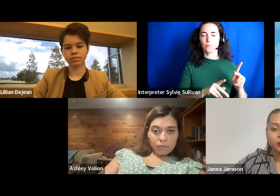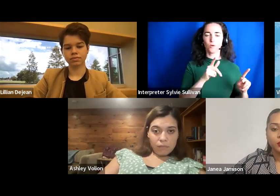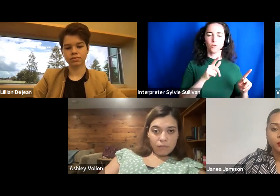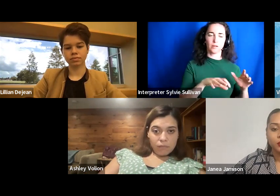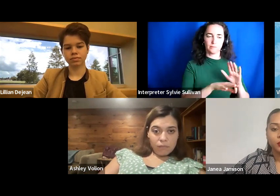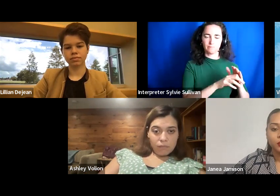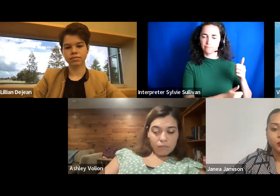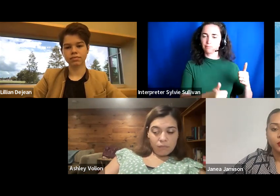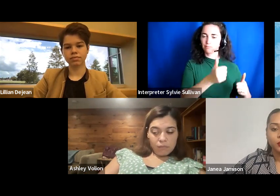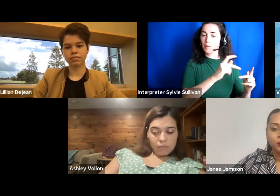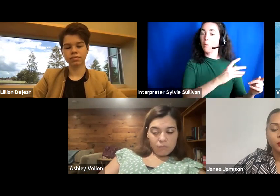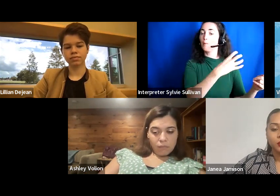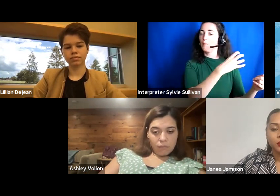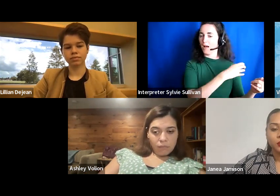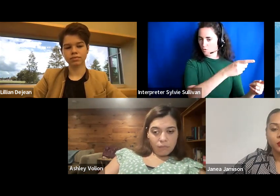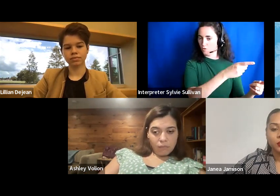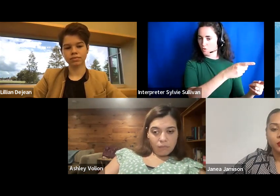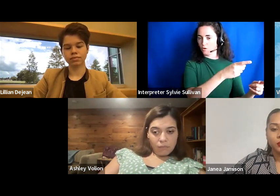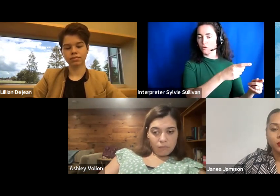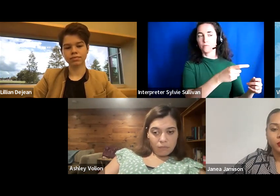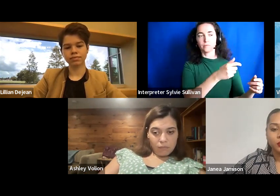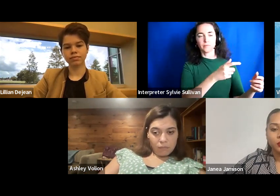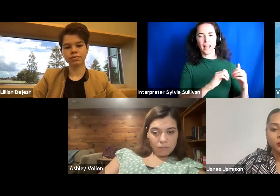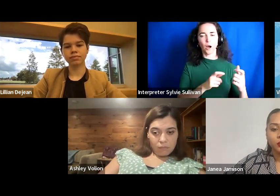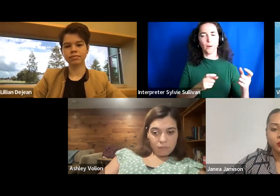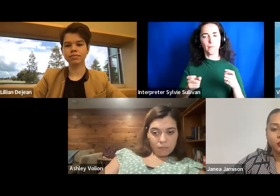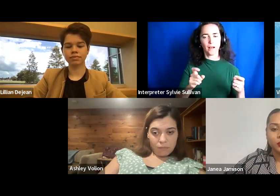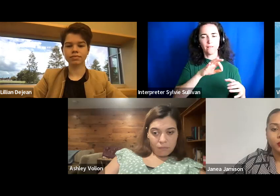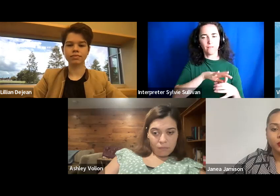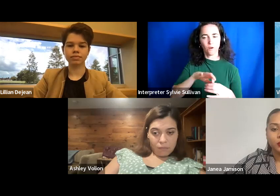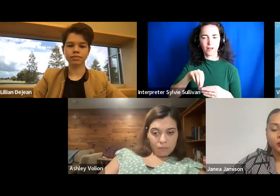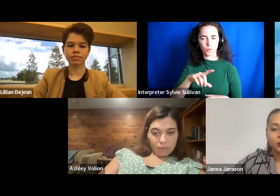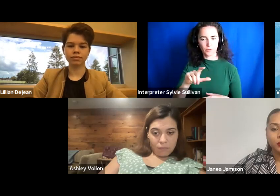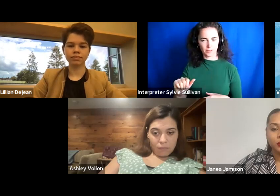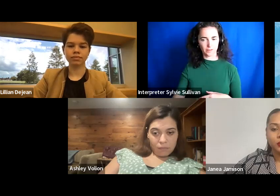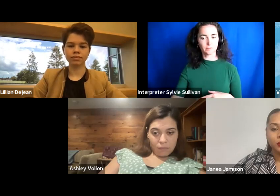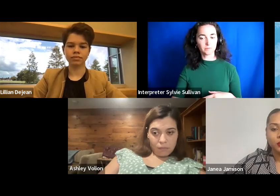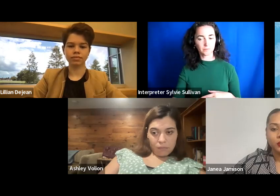People with power in the administration of elections in Louisiana, and that was a product of incredible feedback.